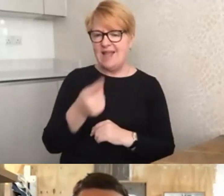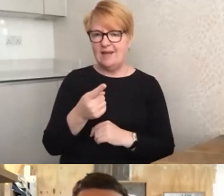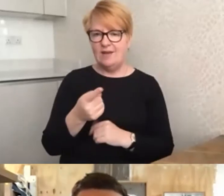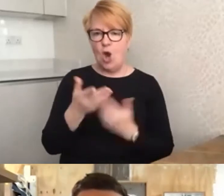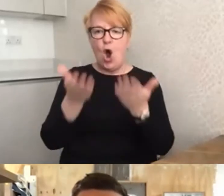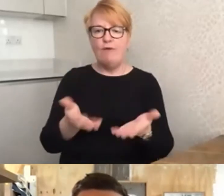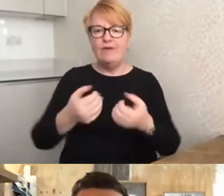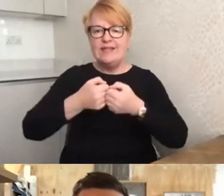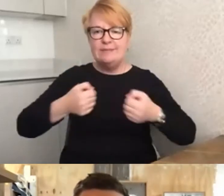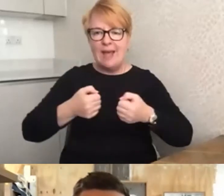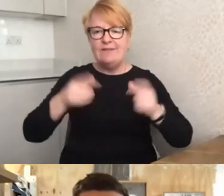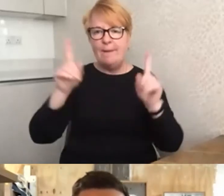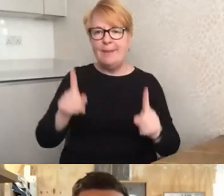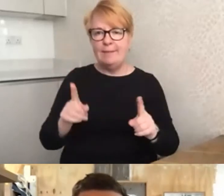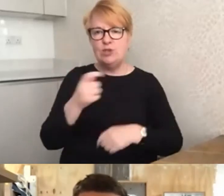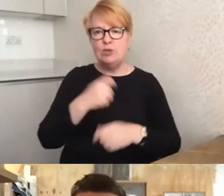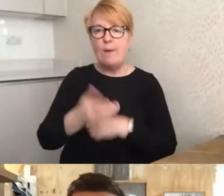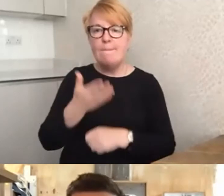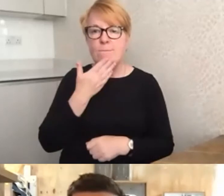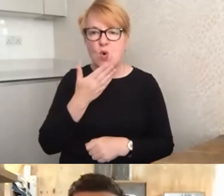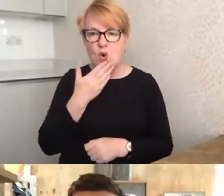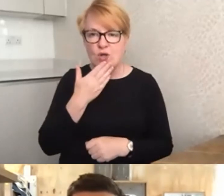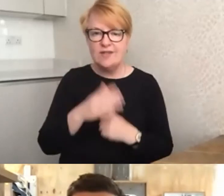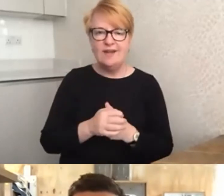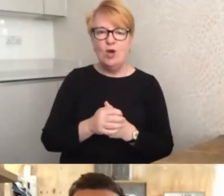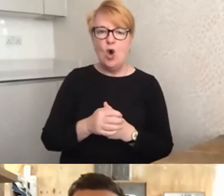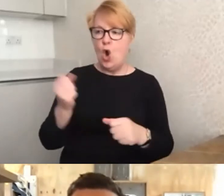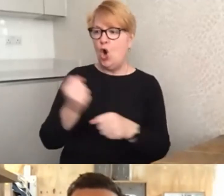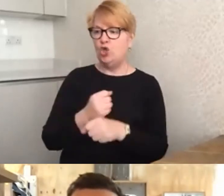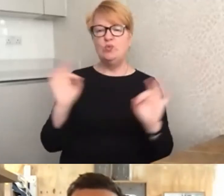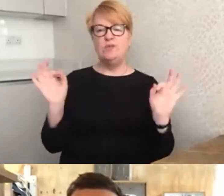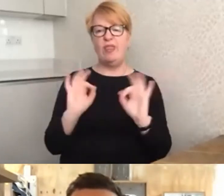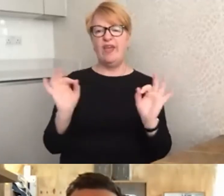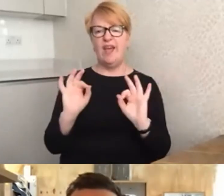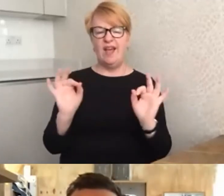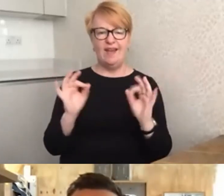or to what was it to do nothing or be bored or something or to not be productive.